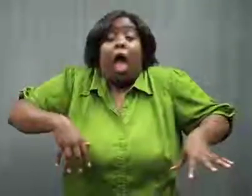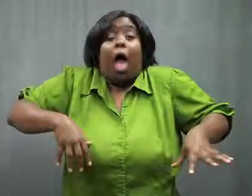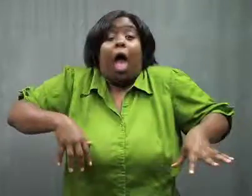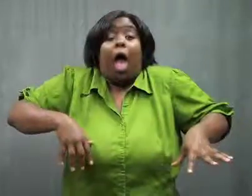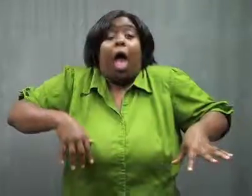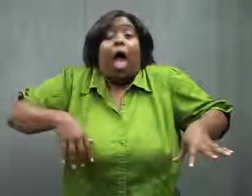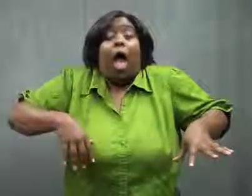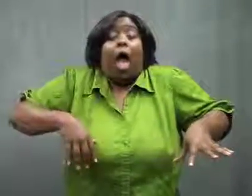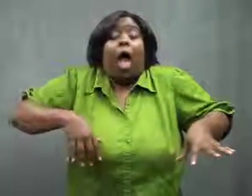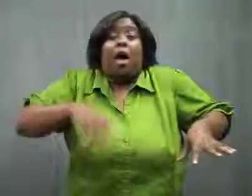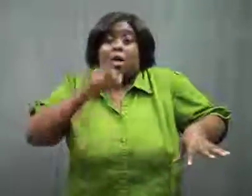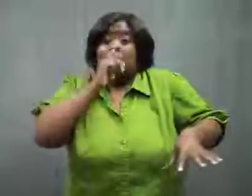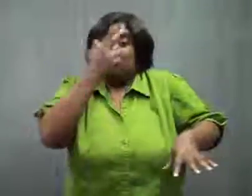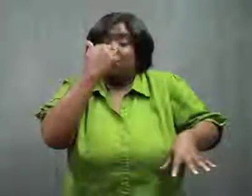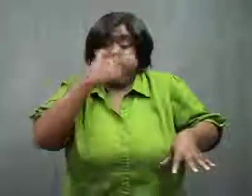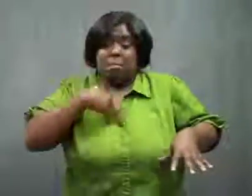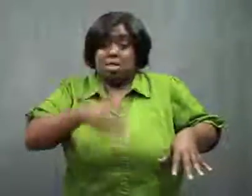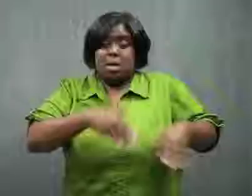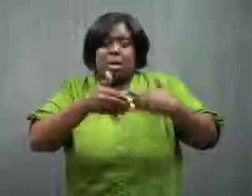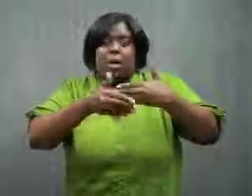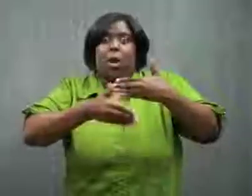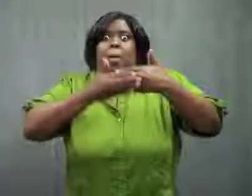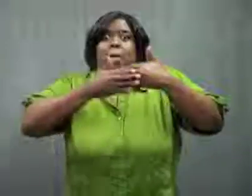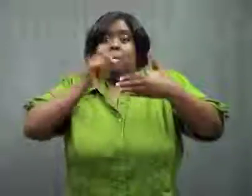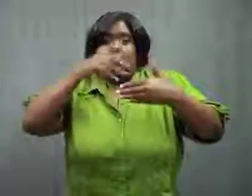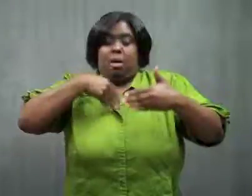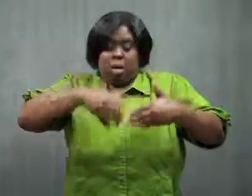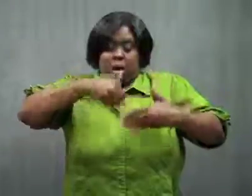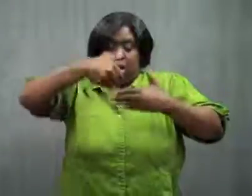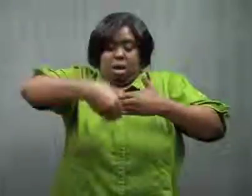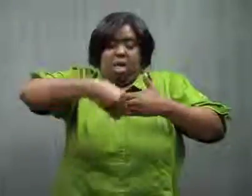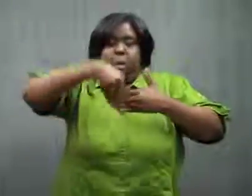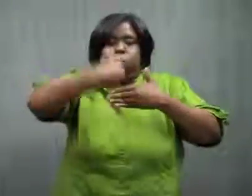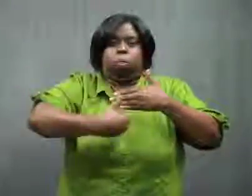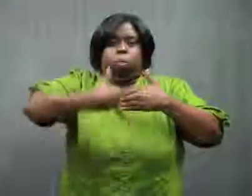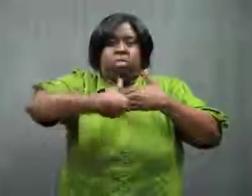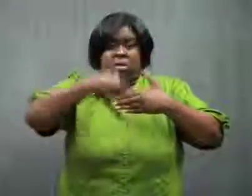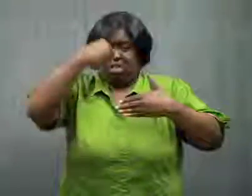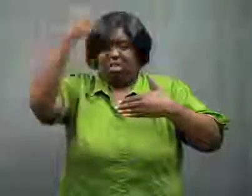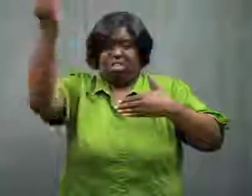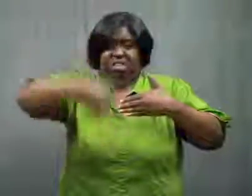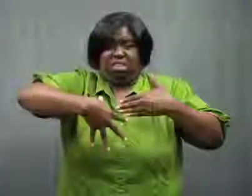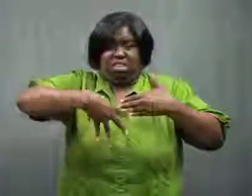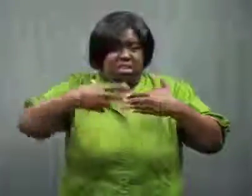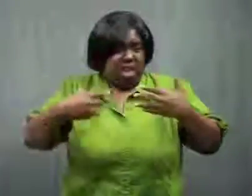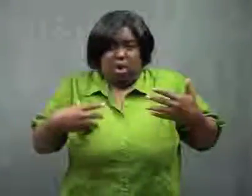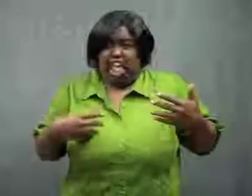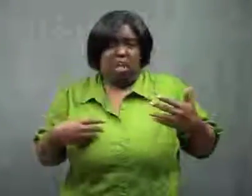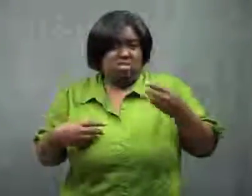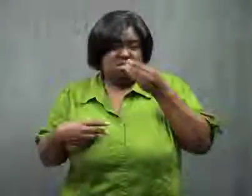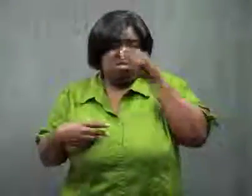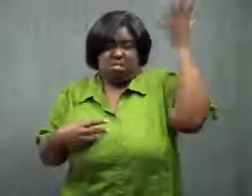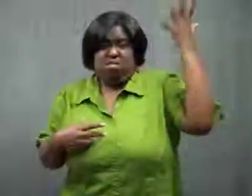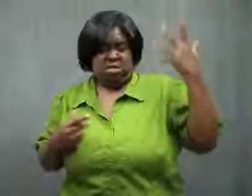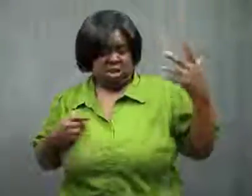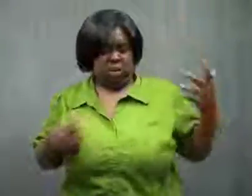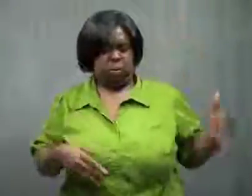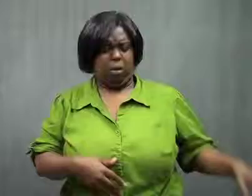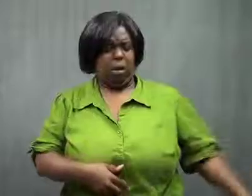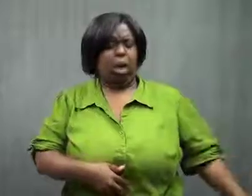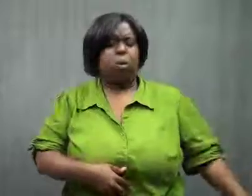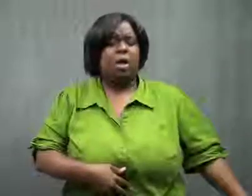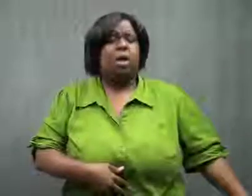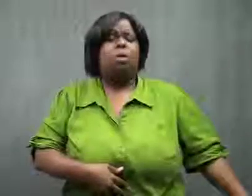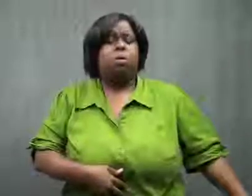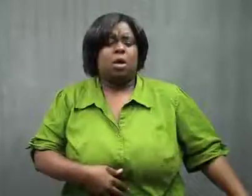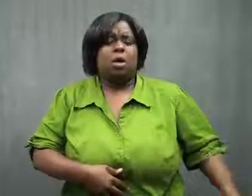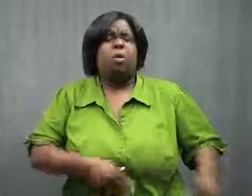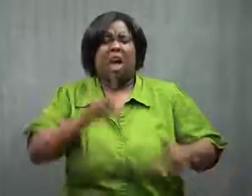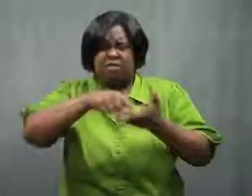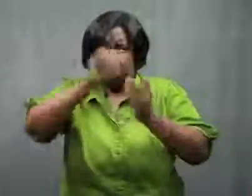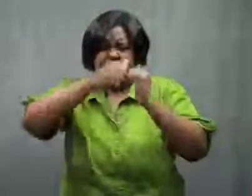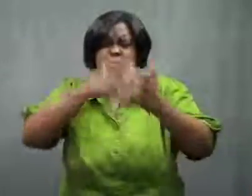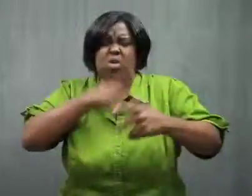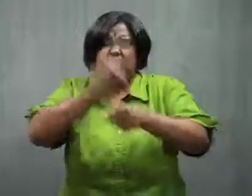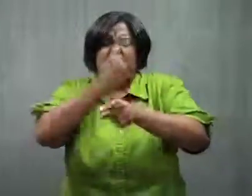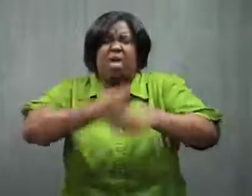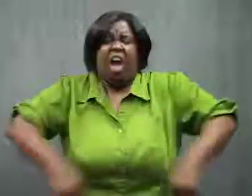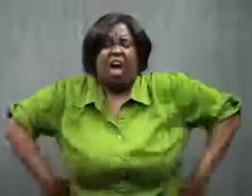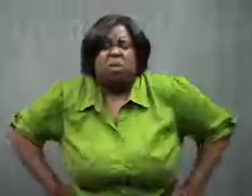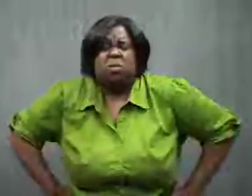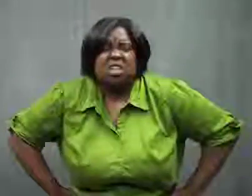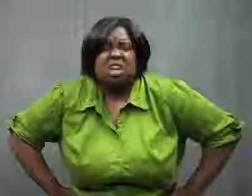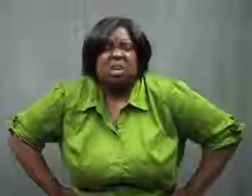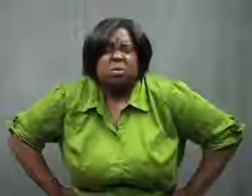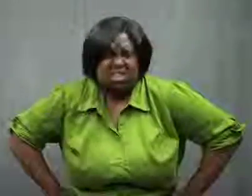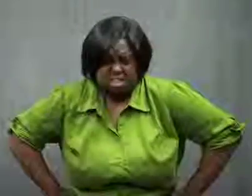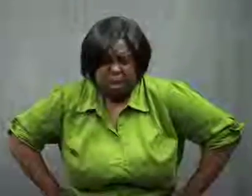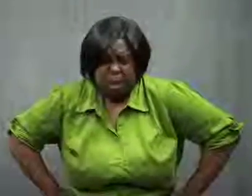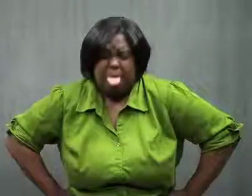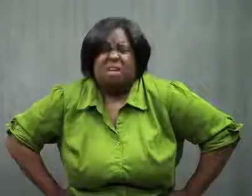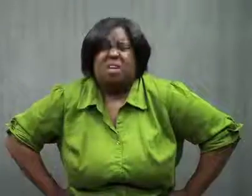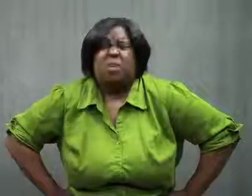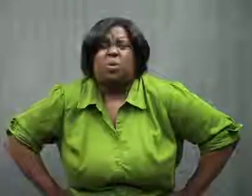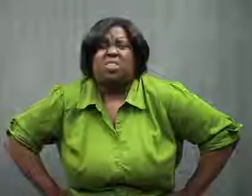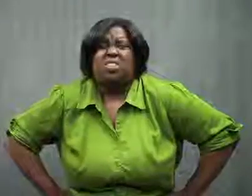My stomach was flattened out and pushed up into a big old muffin top overhang. I didn't care.